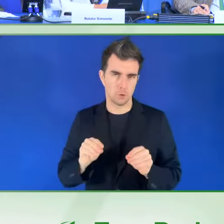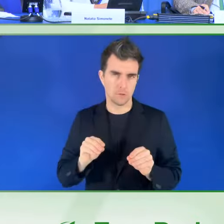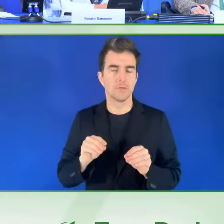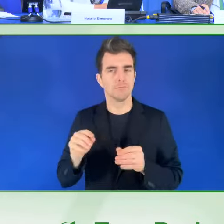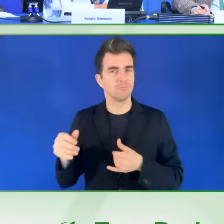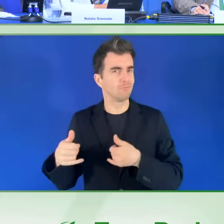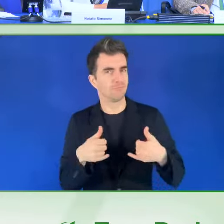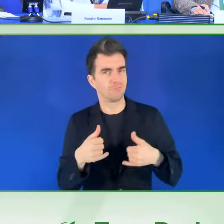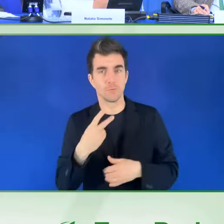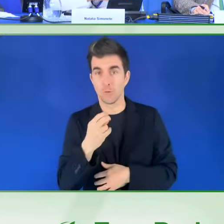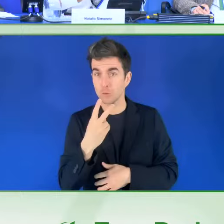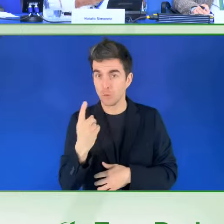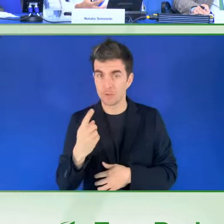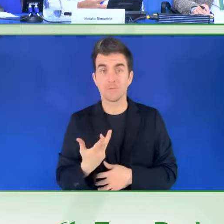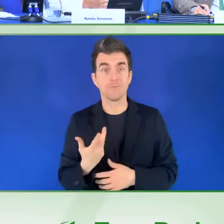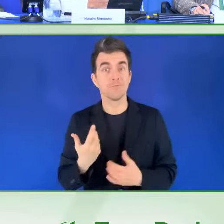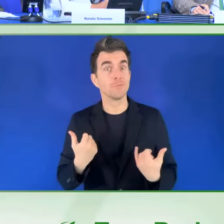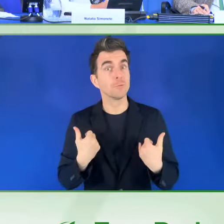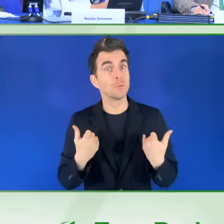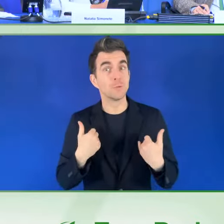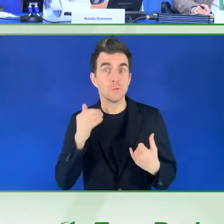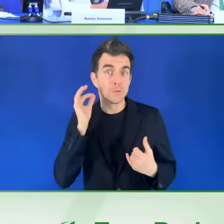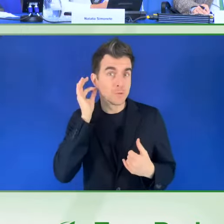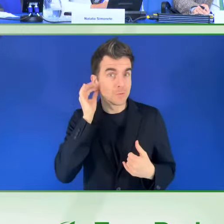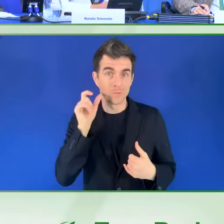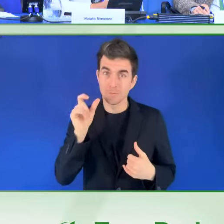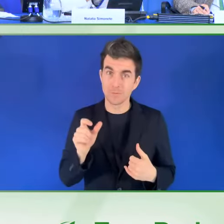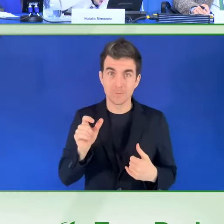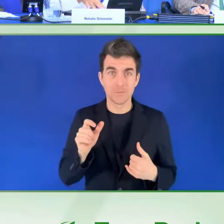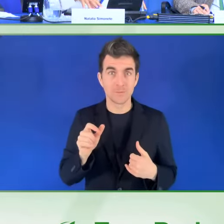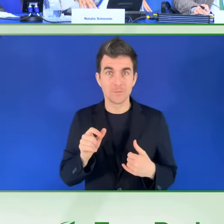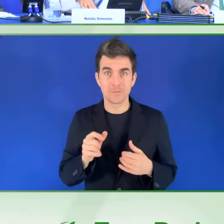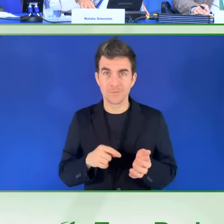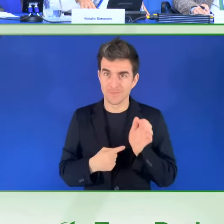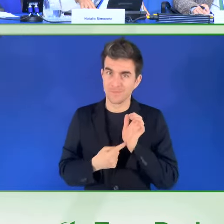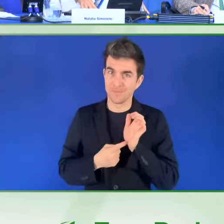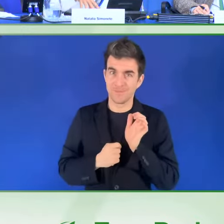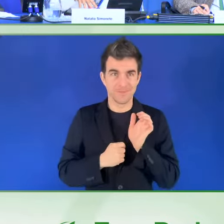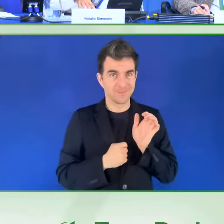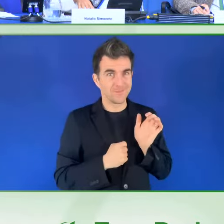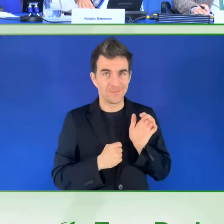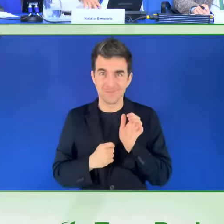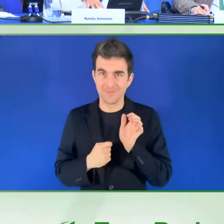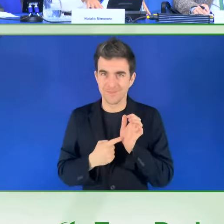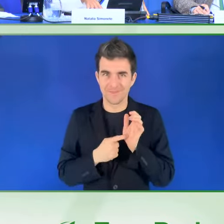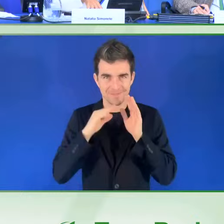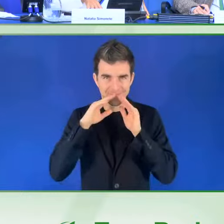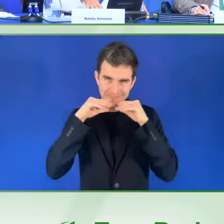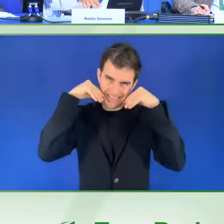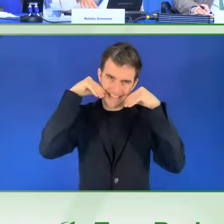This intensive action has taken place in 25 schools. The majority of the teachers are women who live in the whereabouts of São Paulo, and who have also experienced situations of exclusion, in relation to access to culture. More than 90% of participants rated as an excellent course.